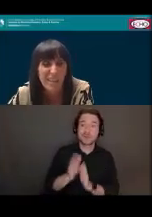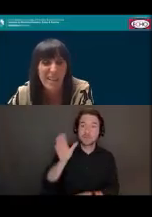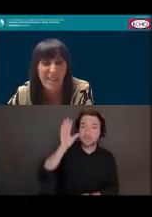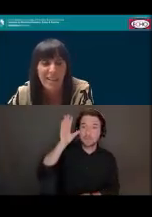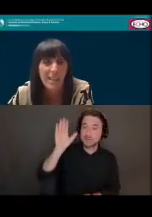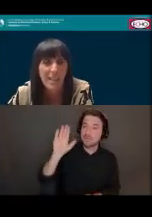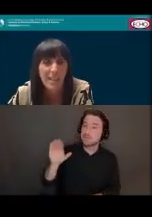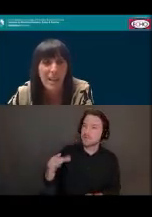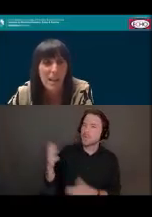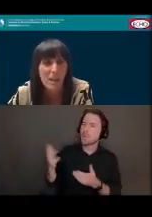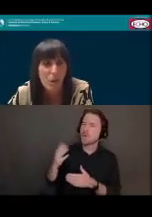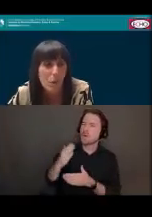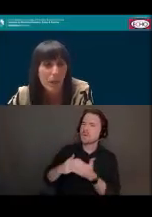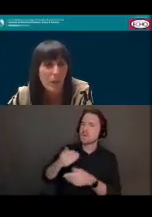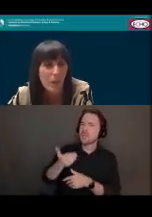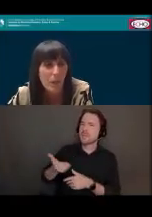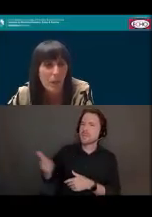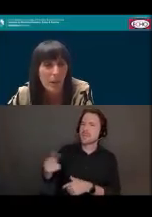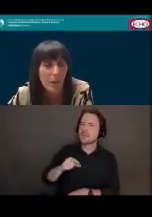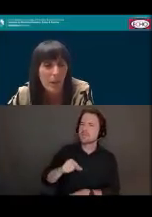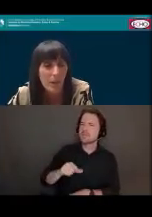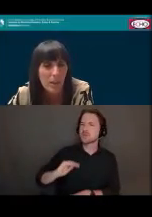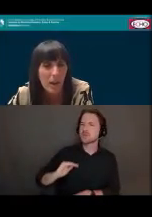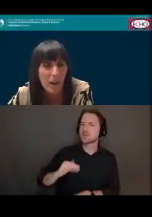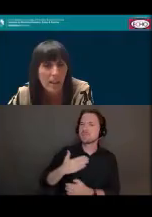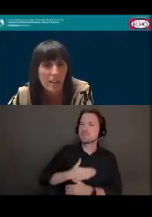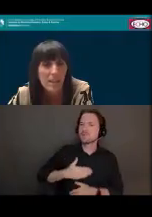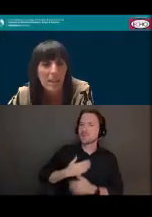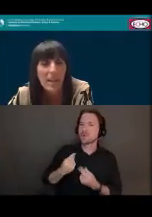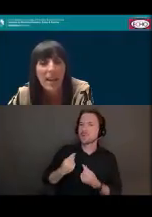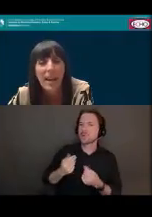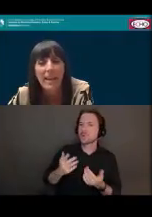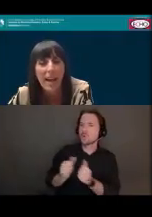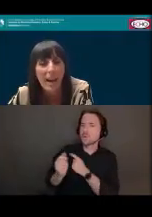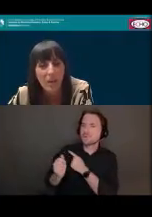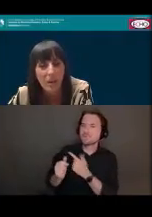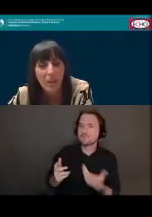things that they enjoy doing with their child, and how can We